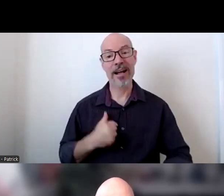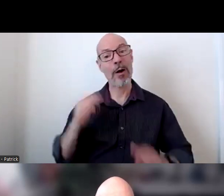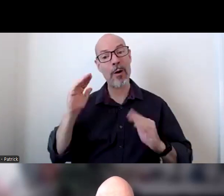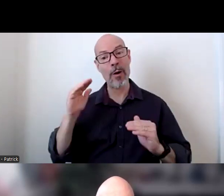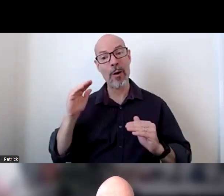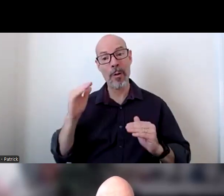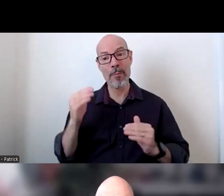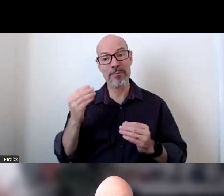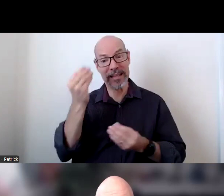interesting and informative